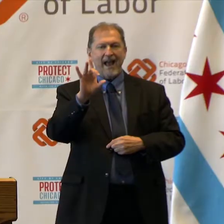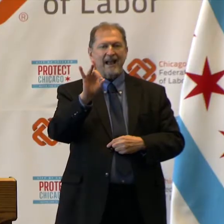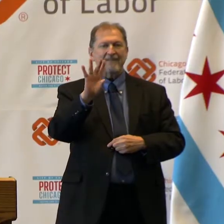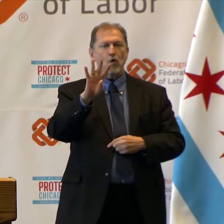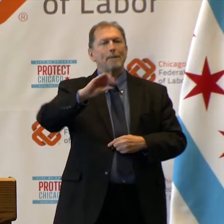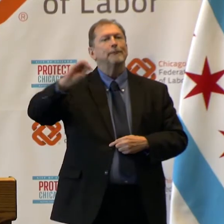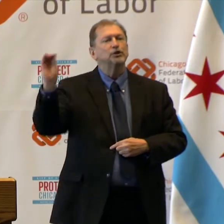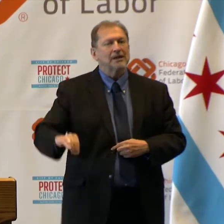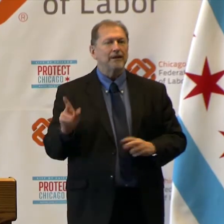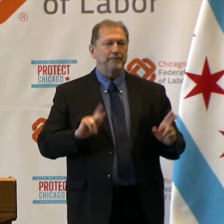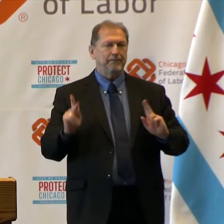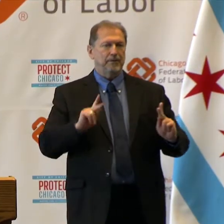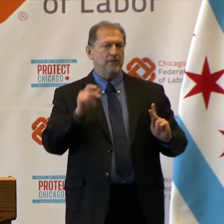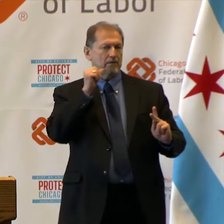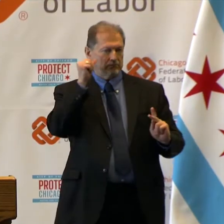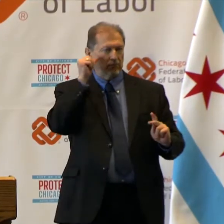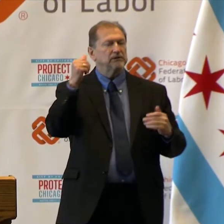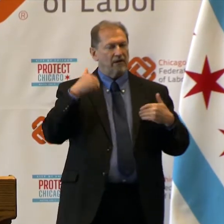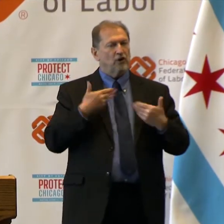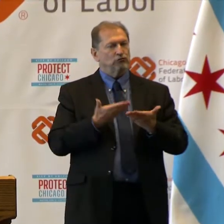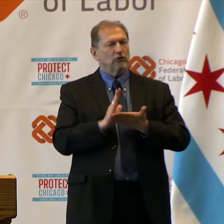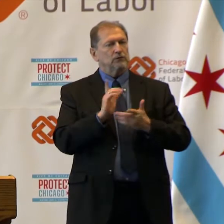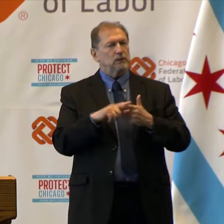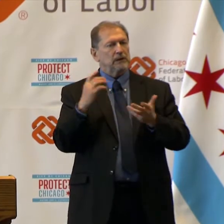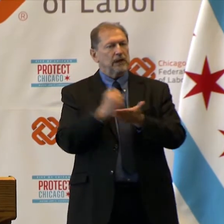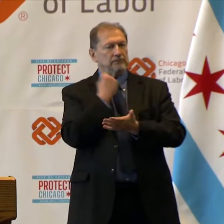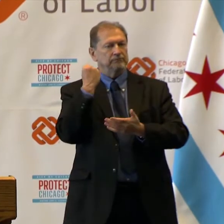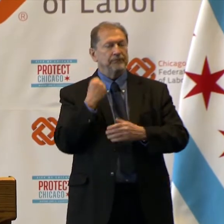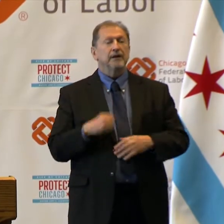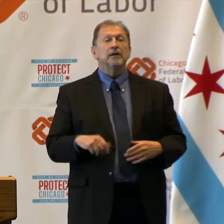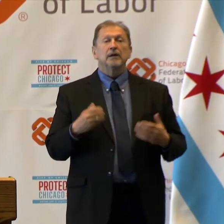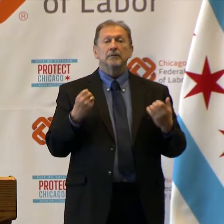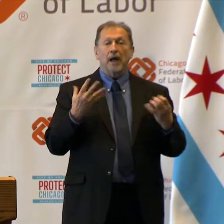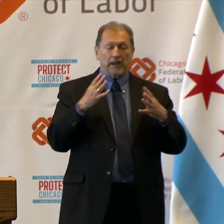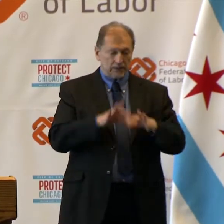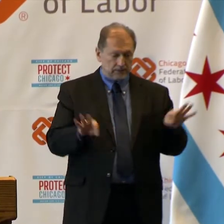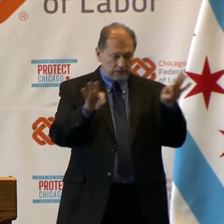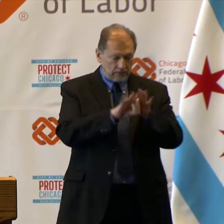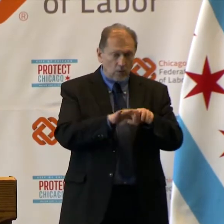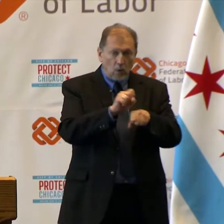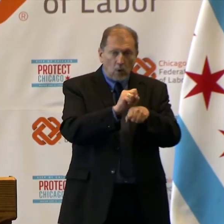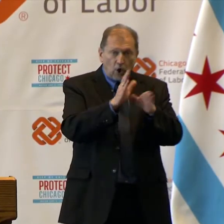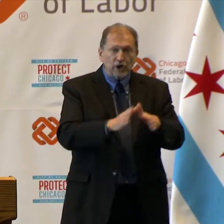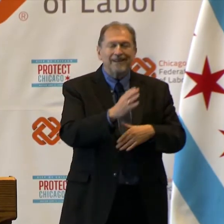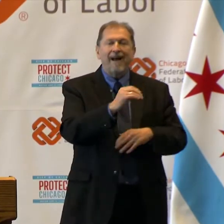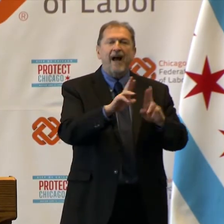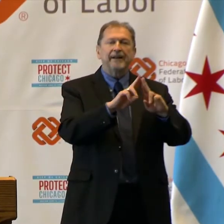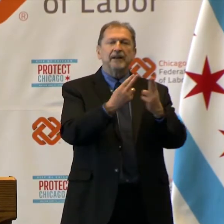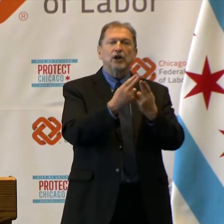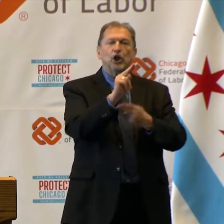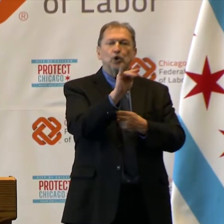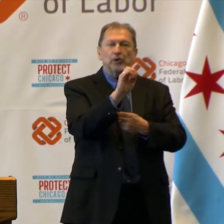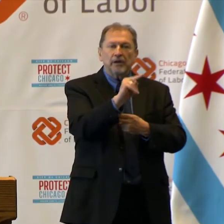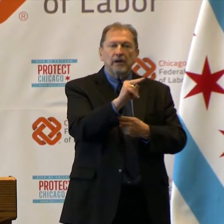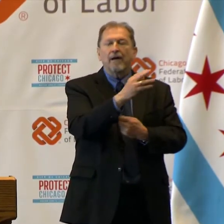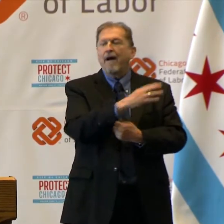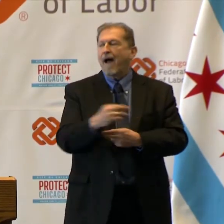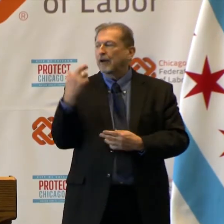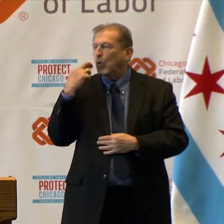GET A COVID SHOT.